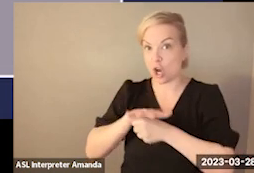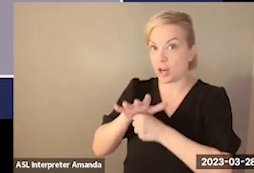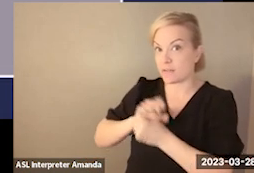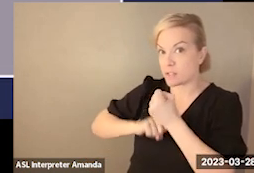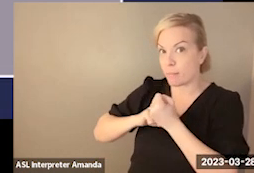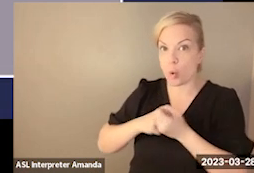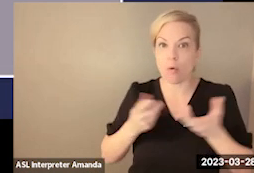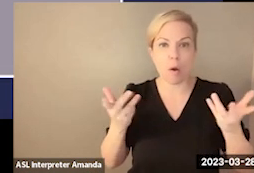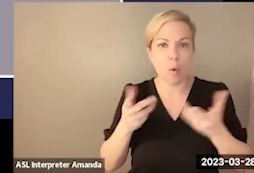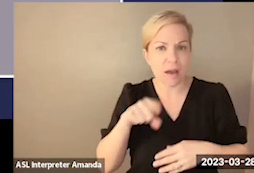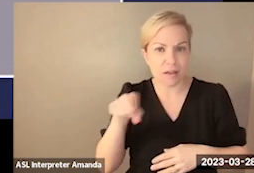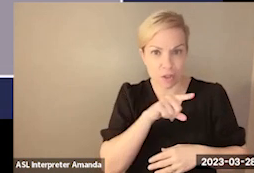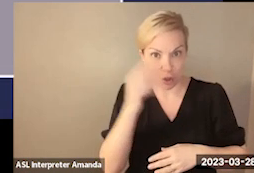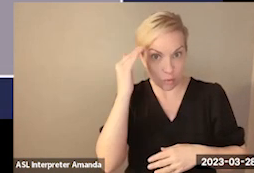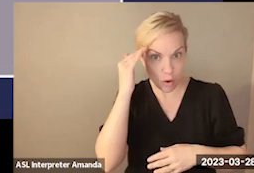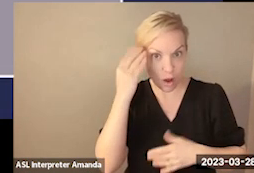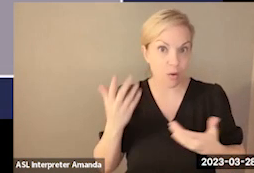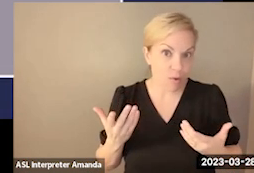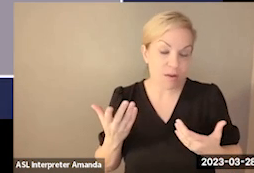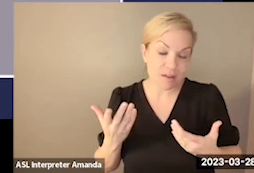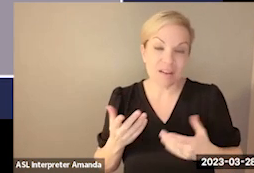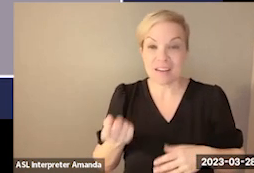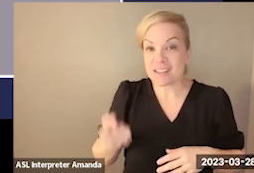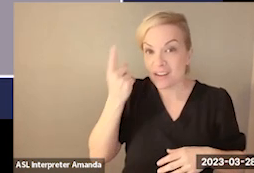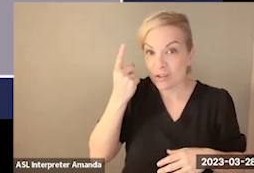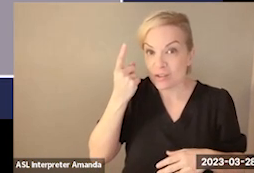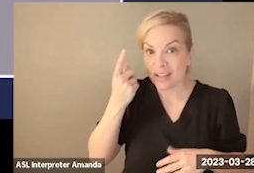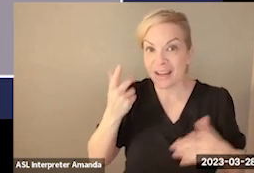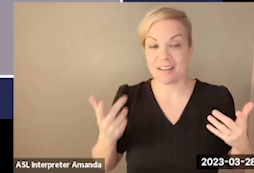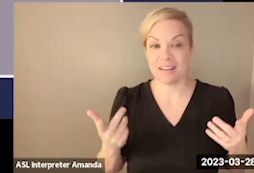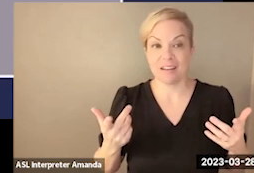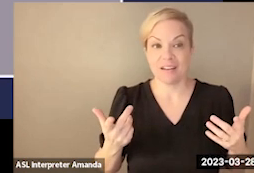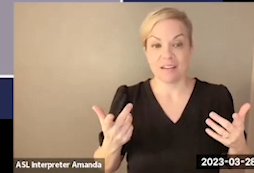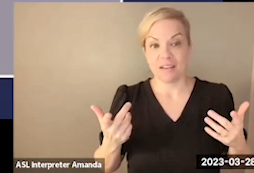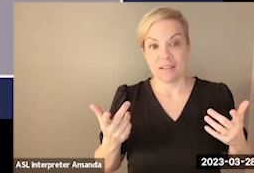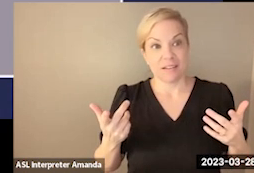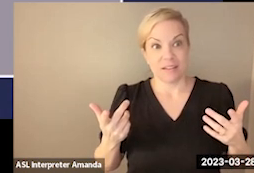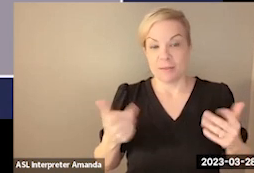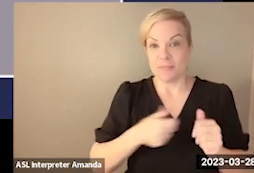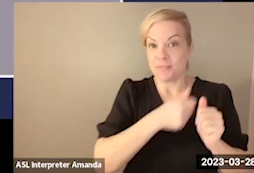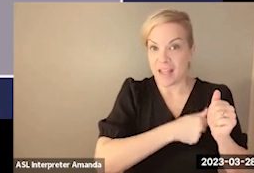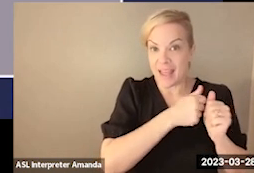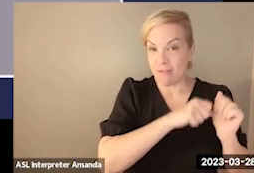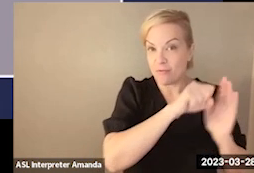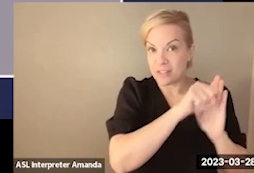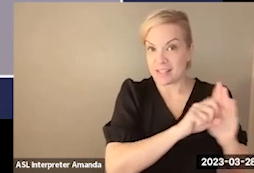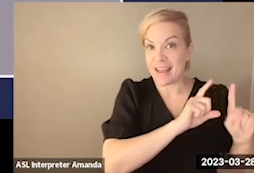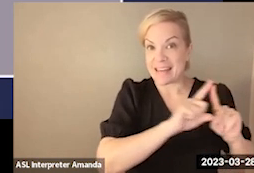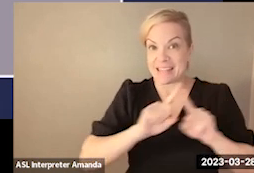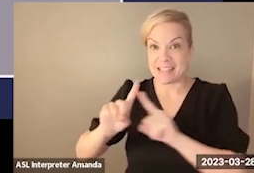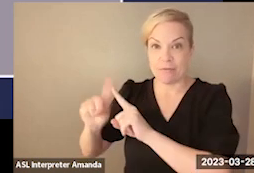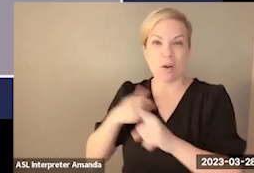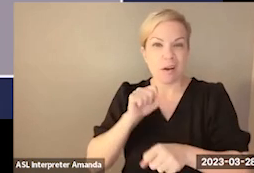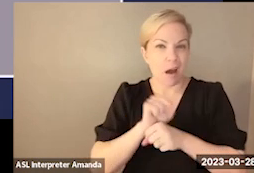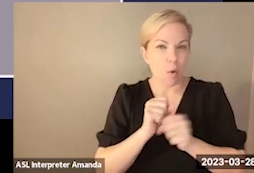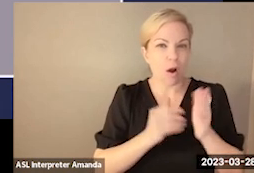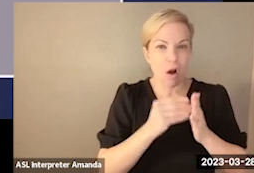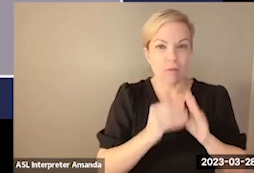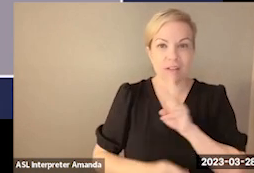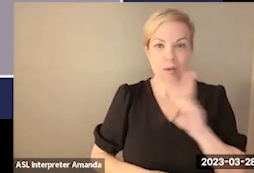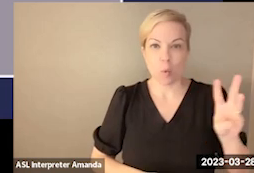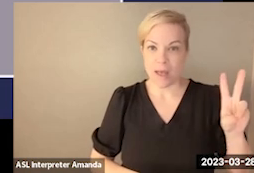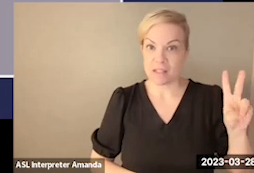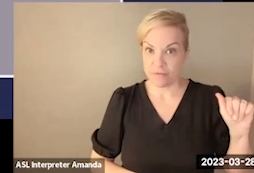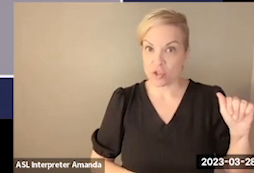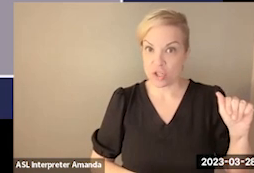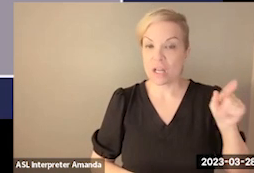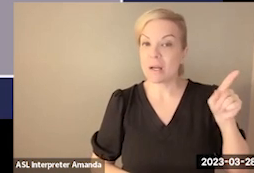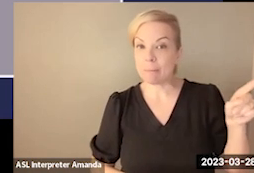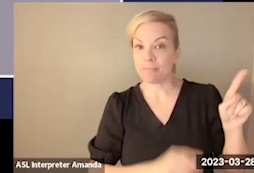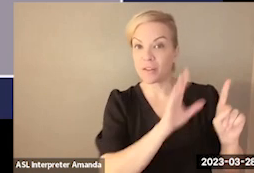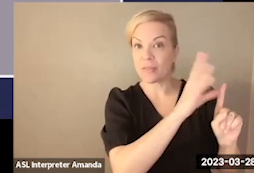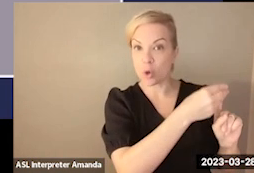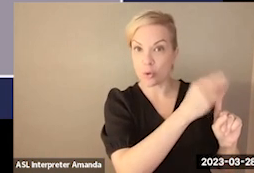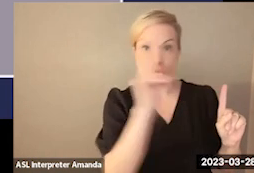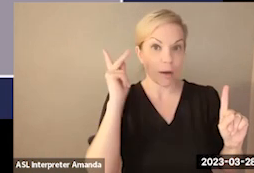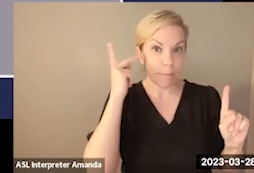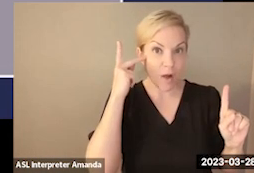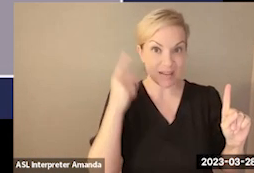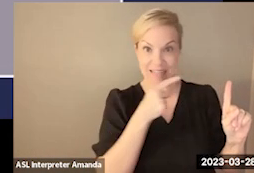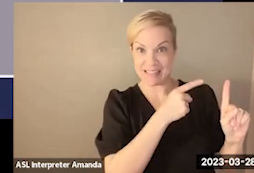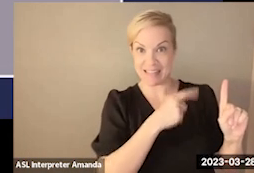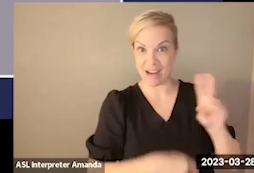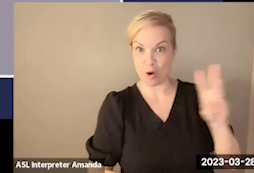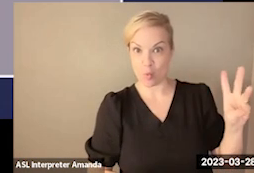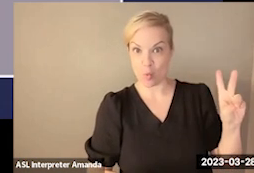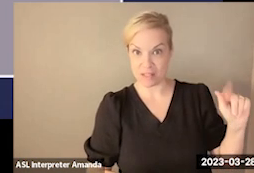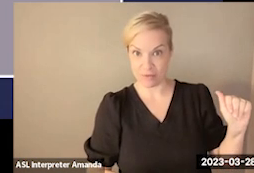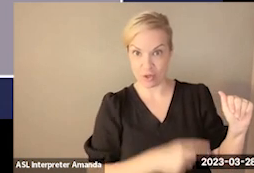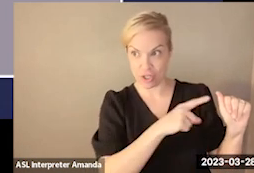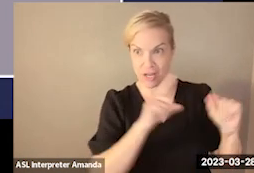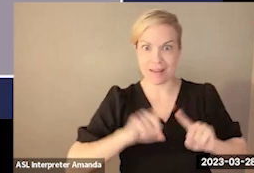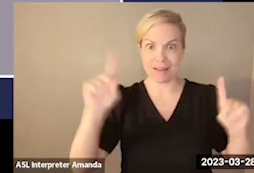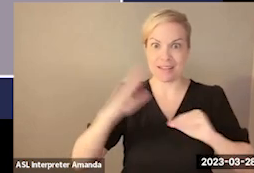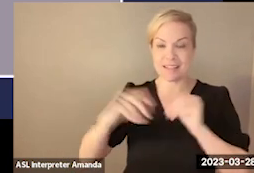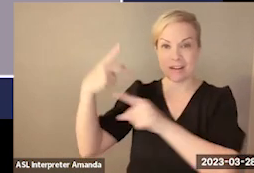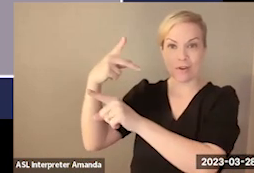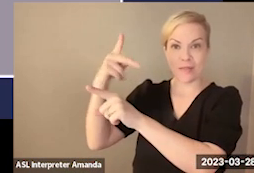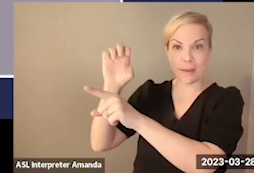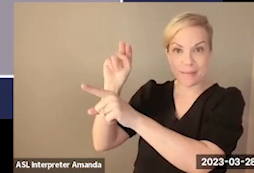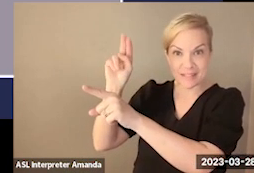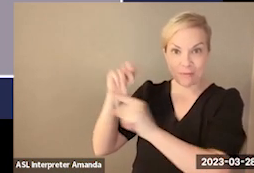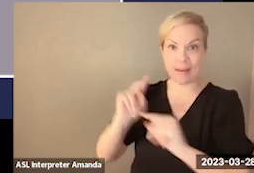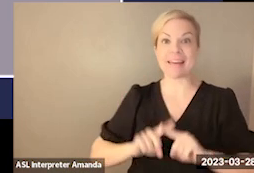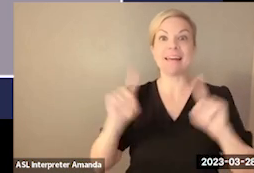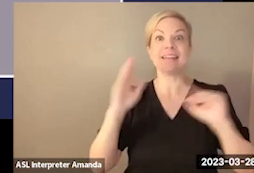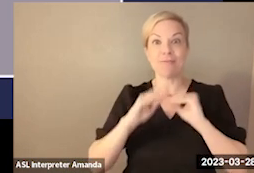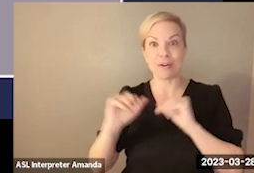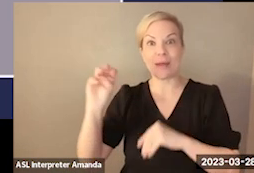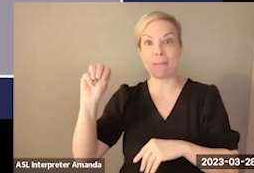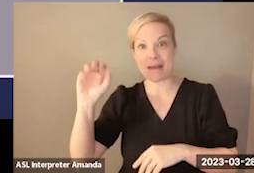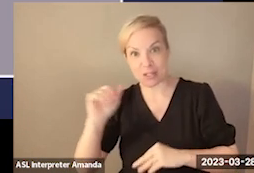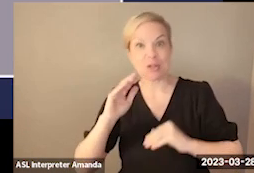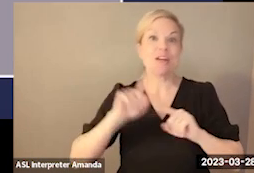Debbie Stine, Science & Technology Policy Academy: because, you know realistically, the you know, every state is different. So I do a lot of work in West Virginia, for example, and the culture and politics of West Virginia is quite different from Pennsylvania, which is quite different from me, right?